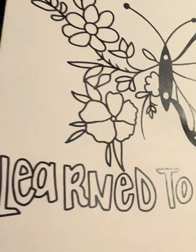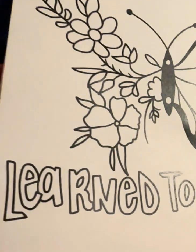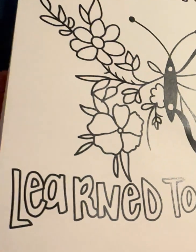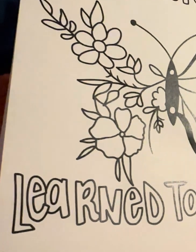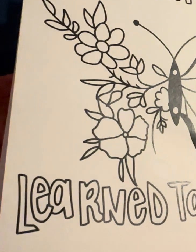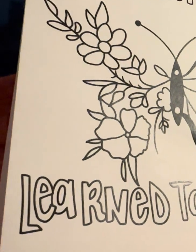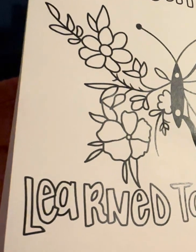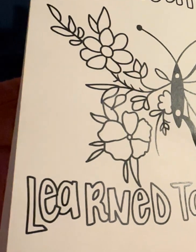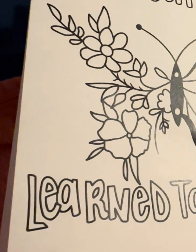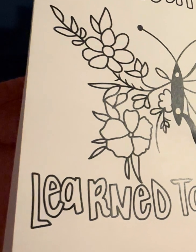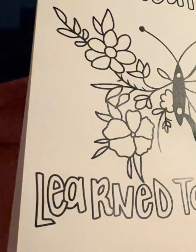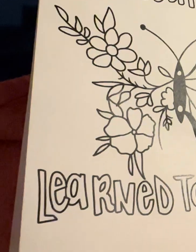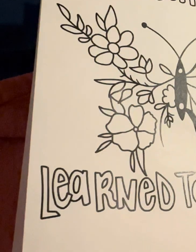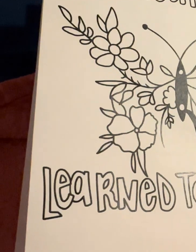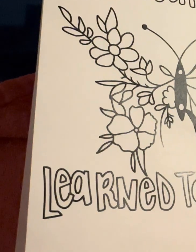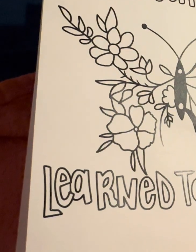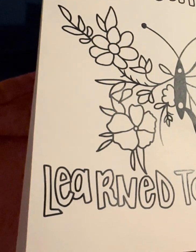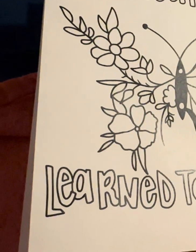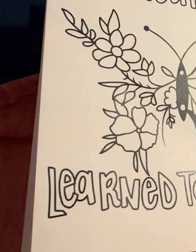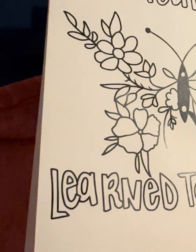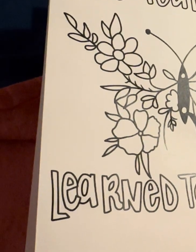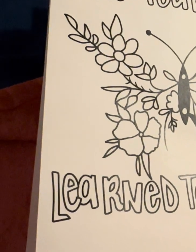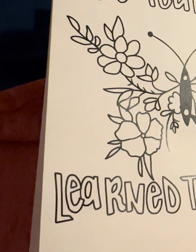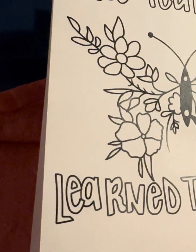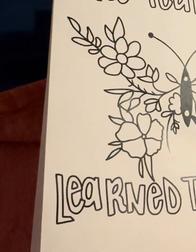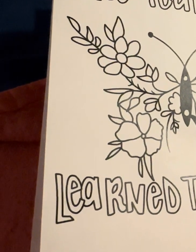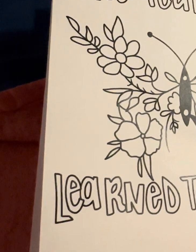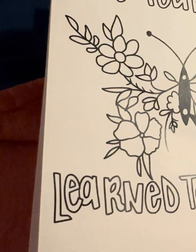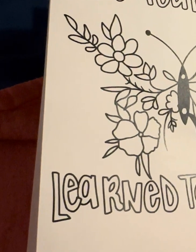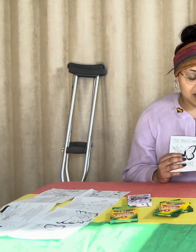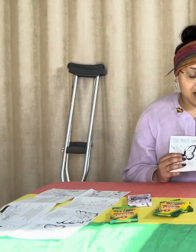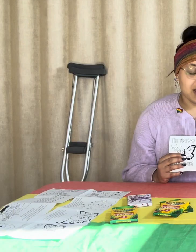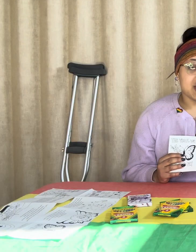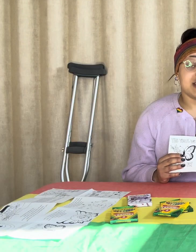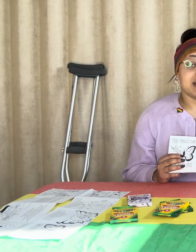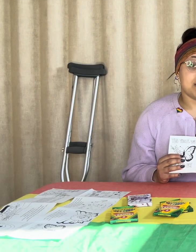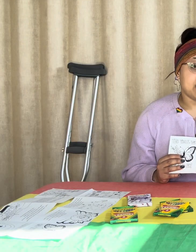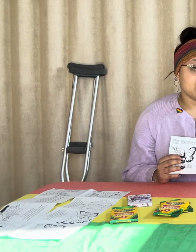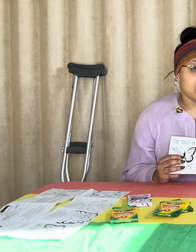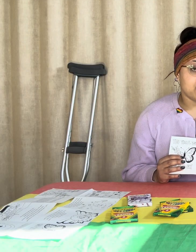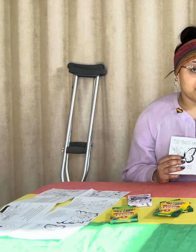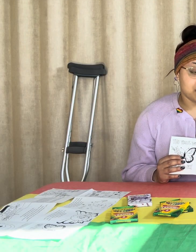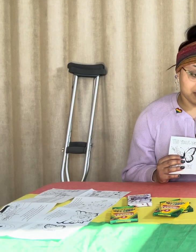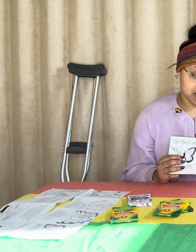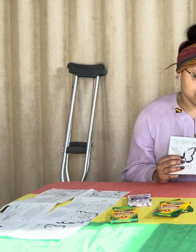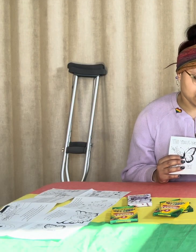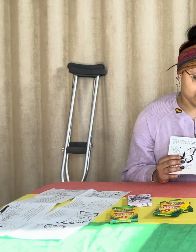little, little girl with a nice little fro. She's... tried to base her off of the girl that's in the